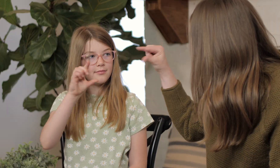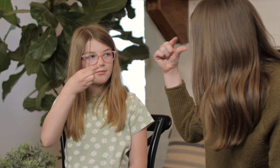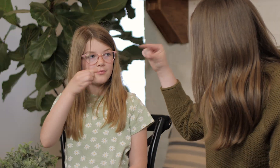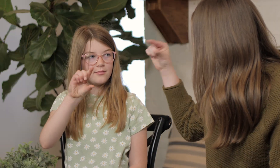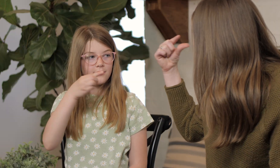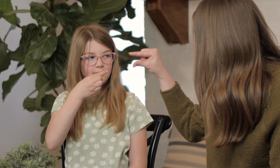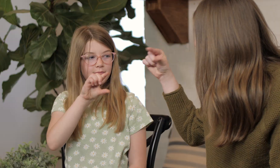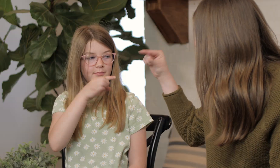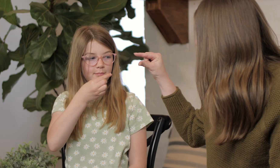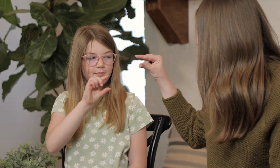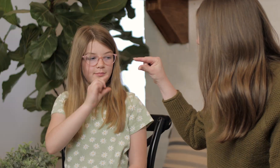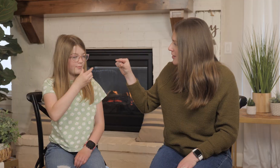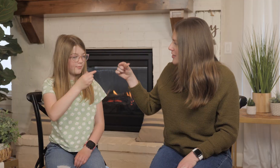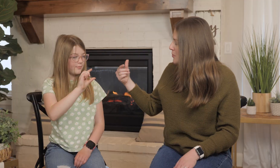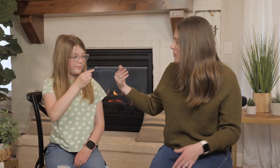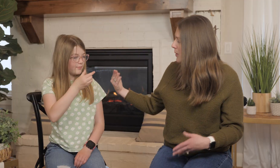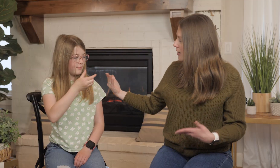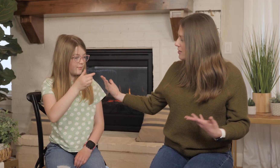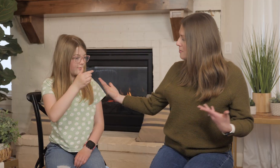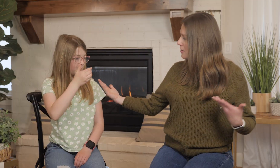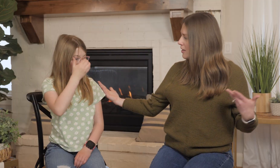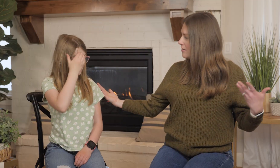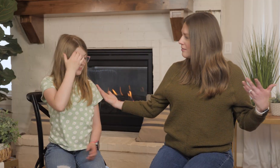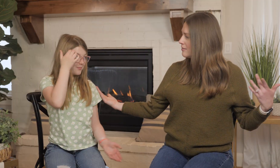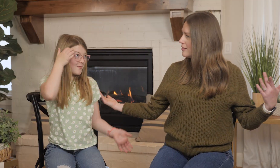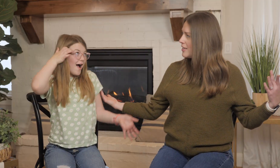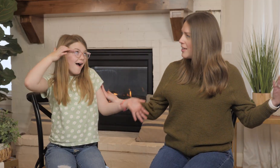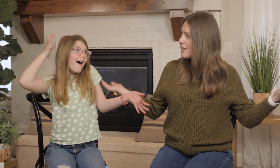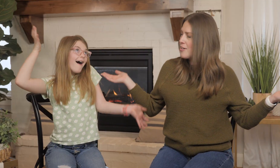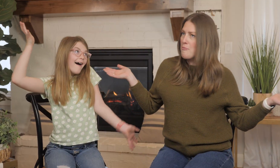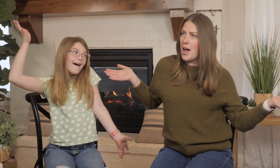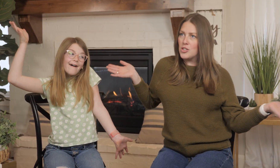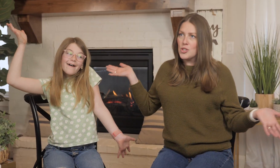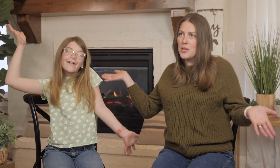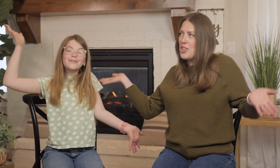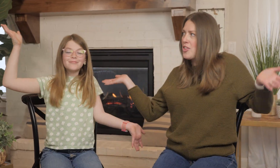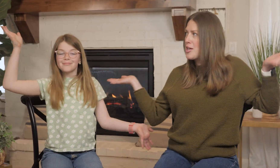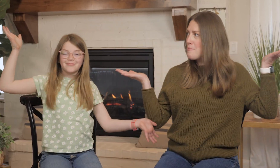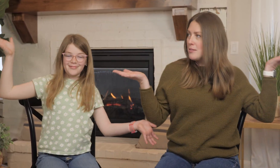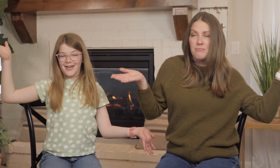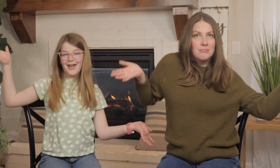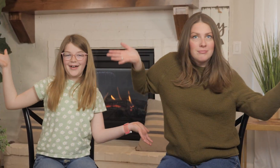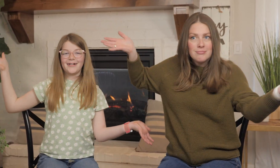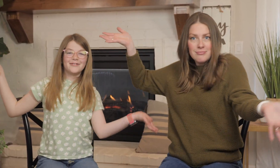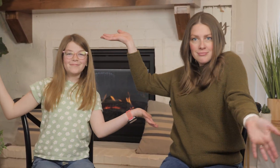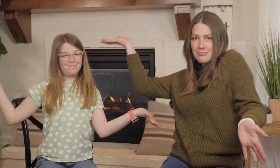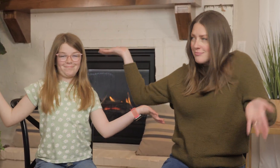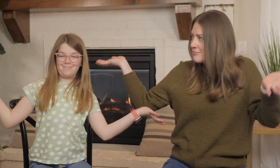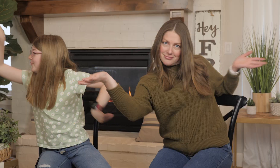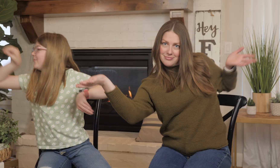Awesome! Did we wear something today that kind of matches with the theme? Yeah